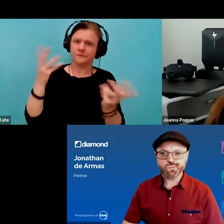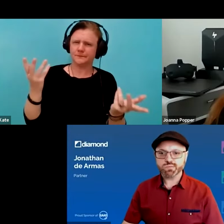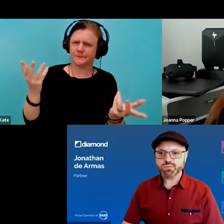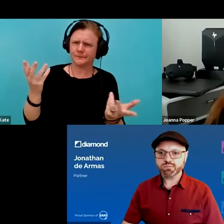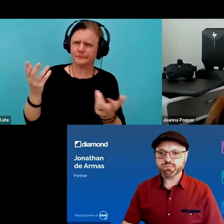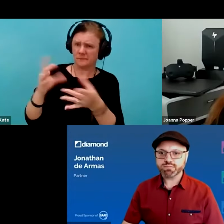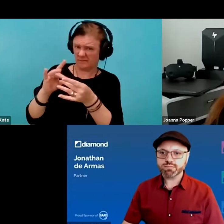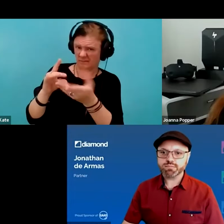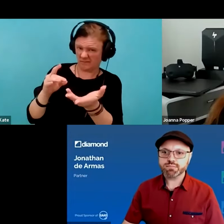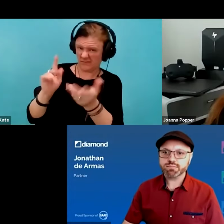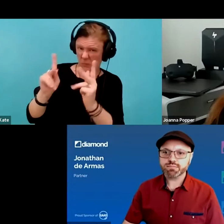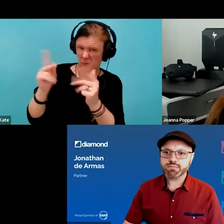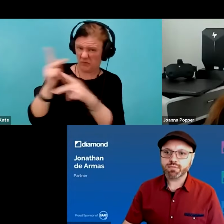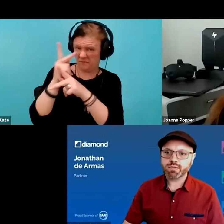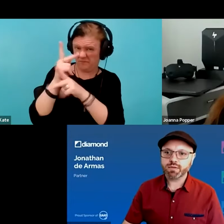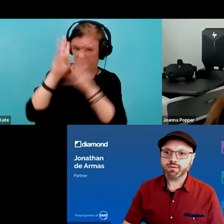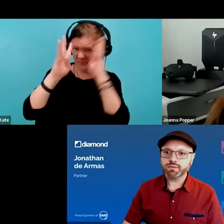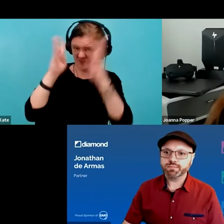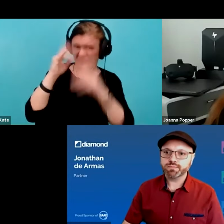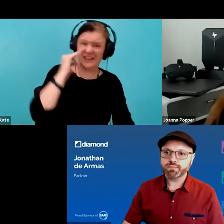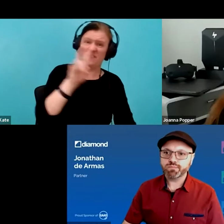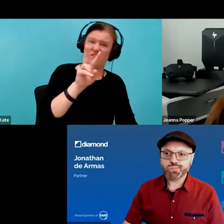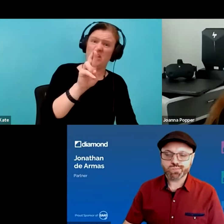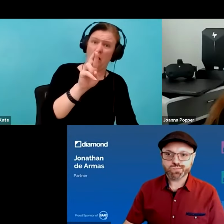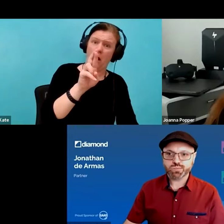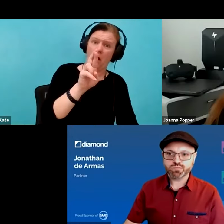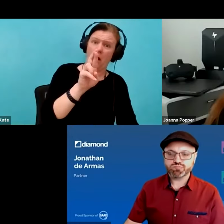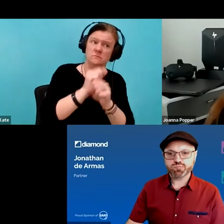plenty of folks are trying to figure out is VR, the solution for me. Now that we